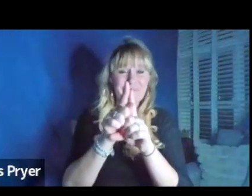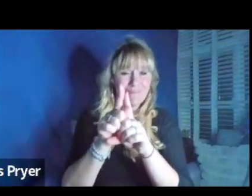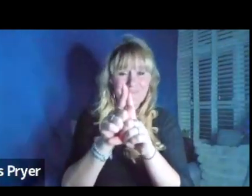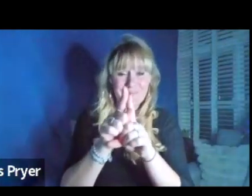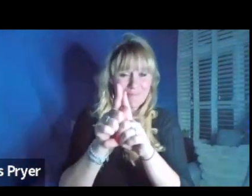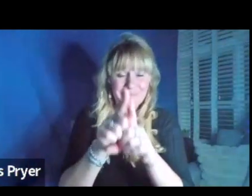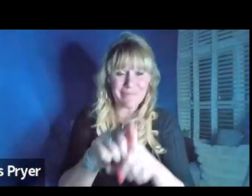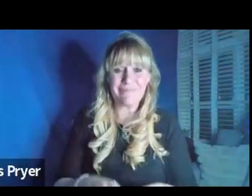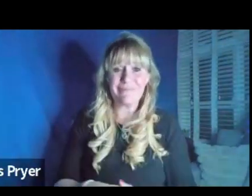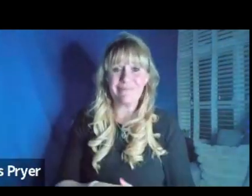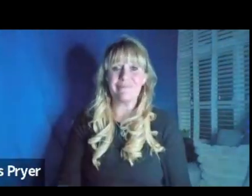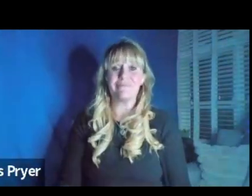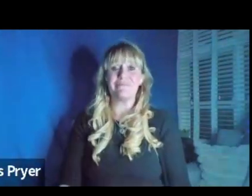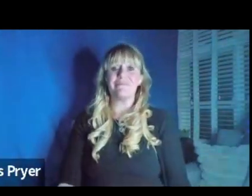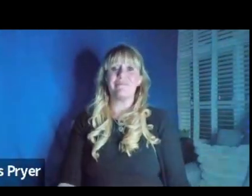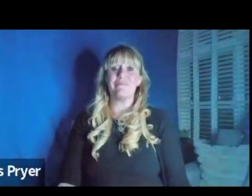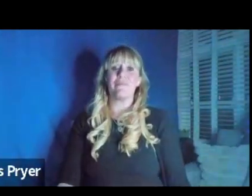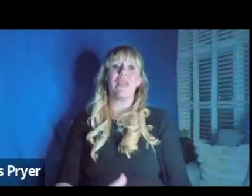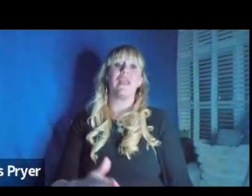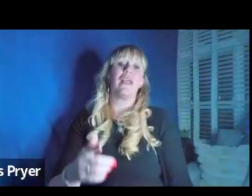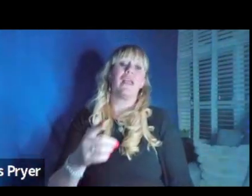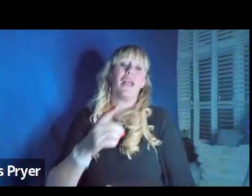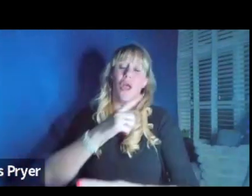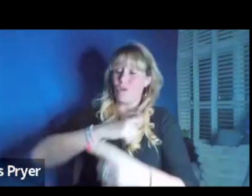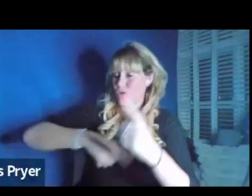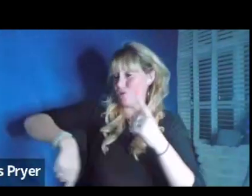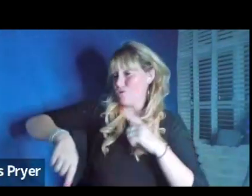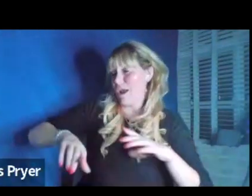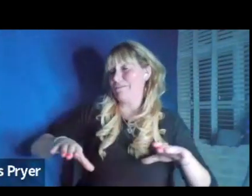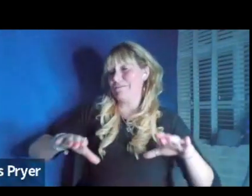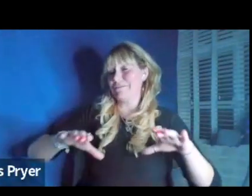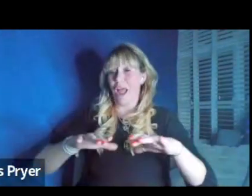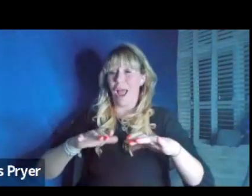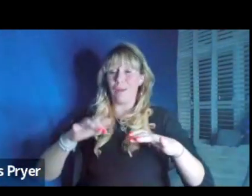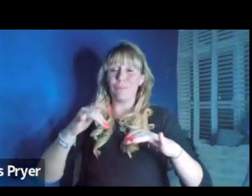We'll round up some steers, have a couple of beers